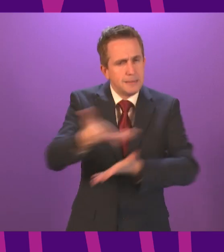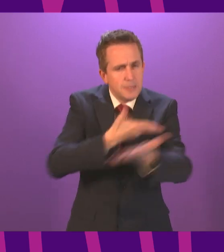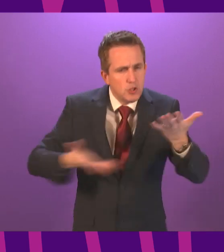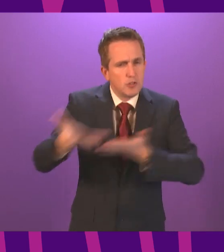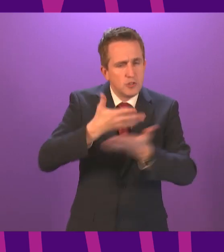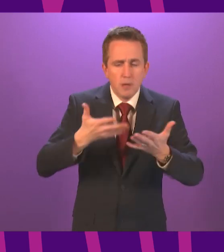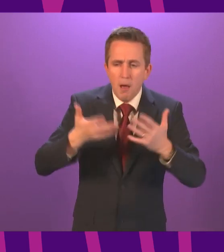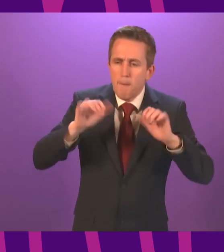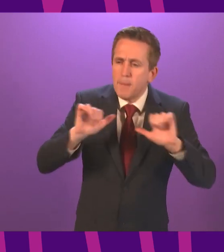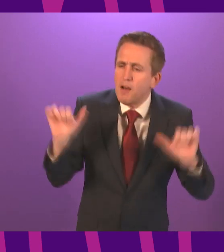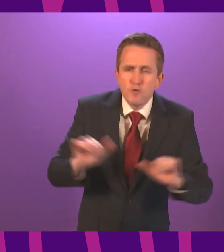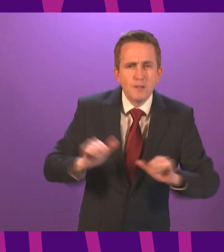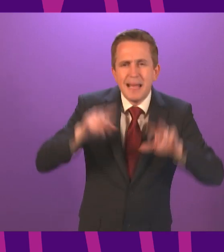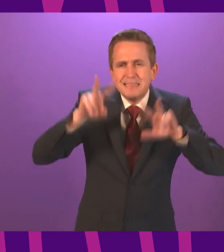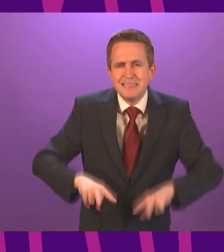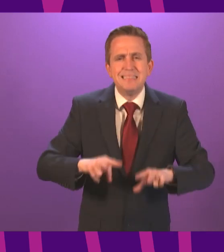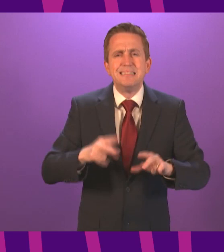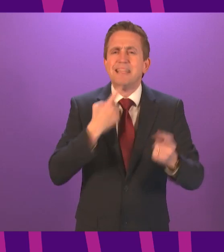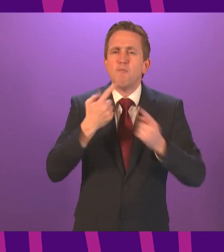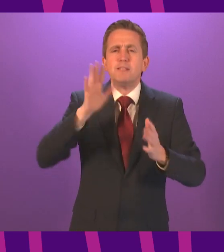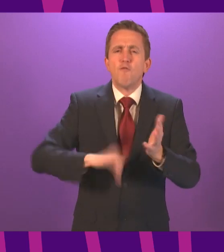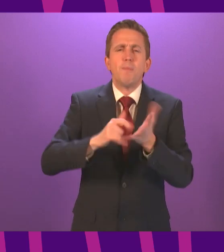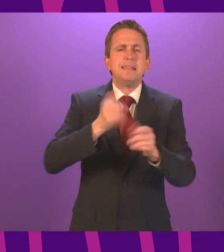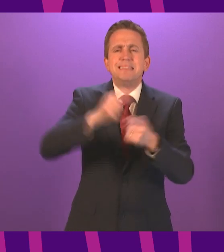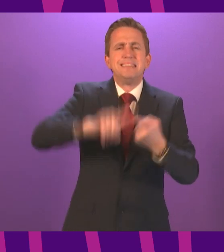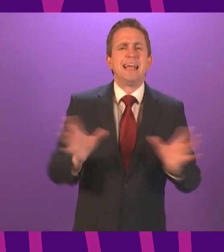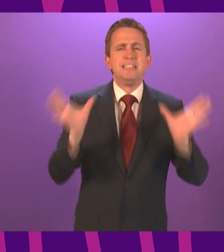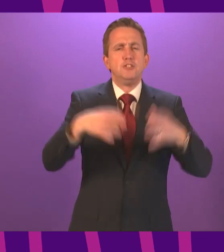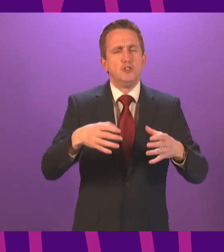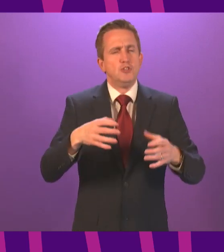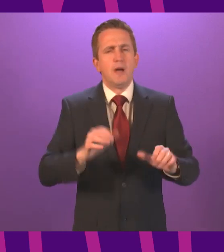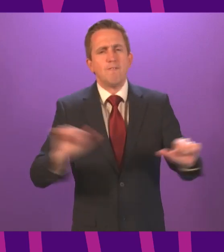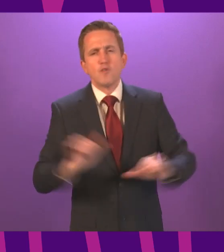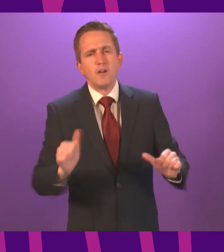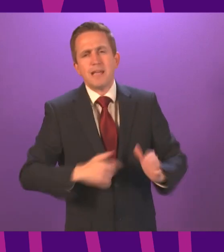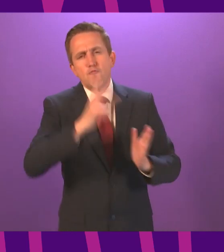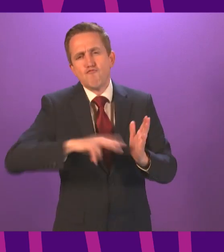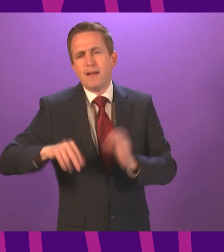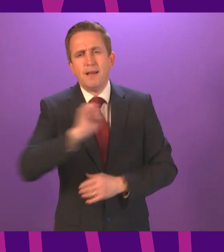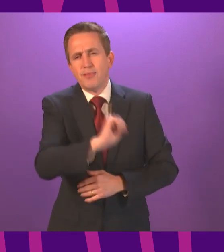advisory group for emergencies, but I have not yet seen the minutes of the meeting of SAGE at which, I understand, it was discussed.